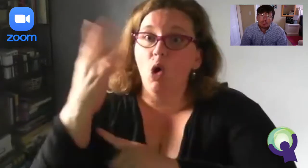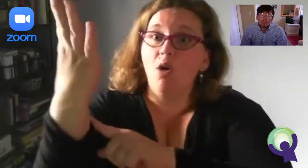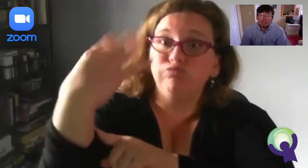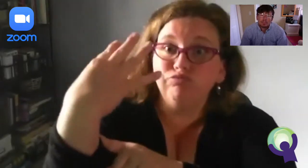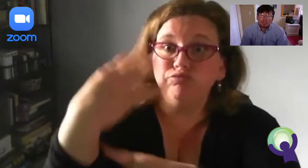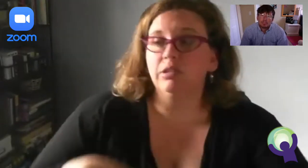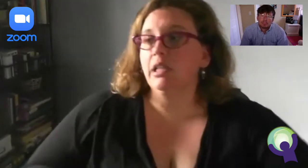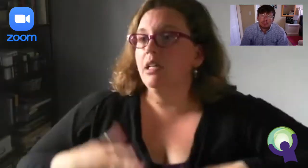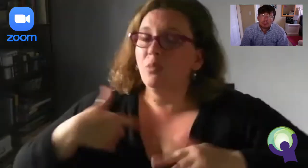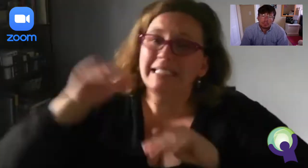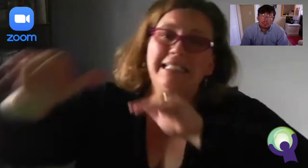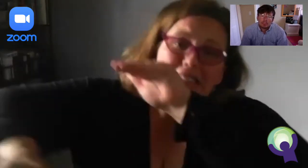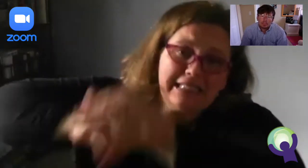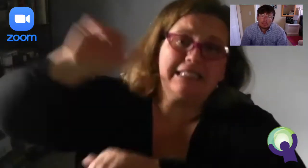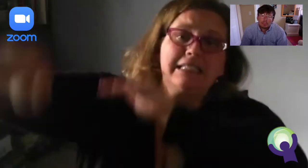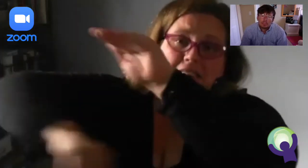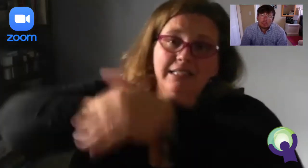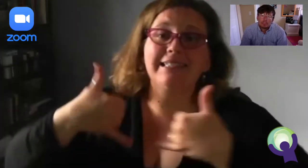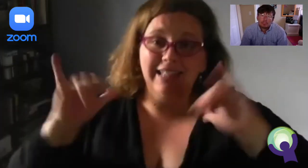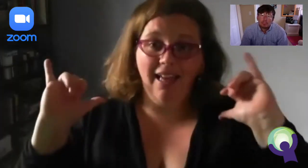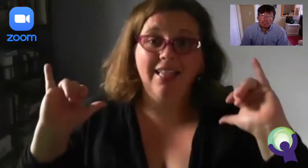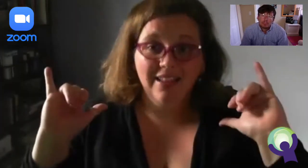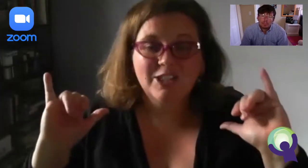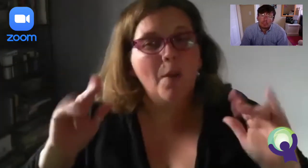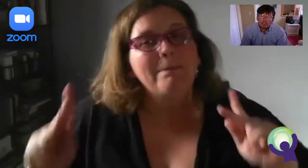if you need an interpreter for that video, please remember this. So there's a